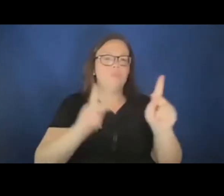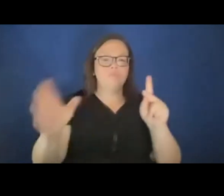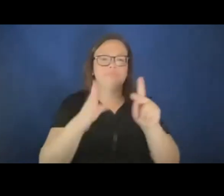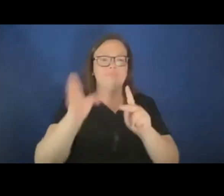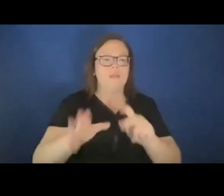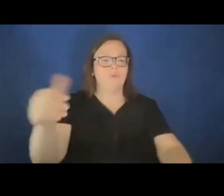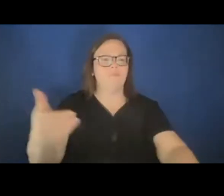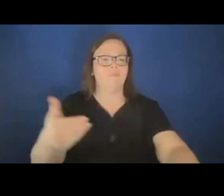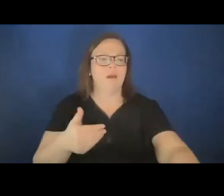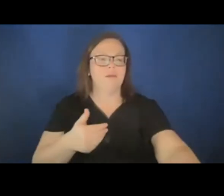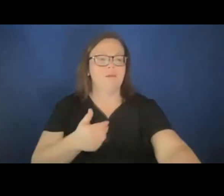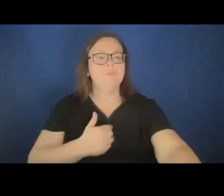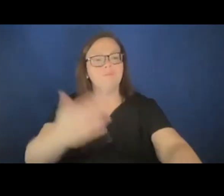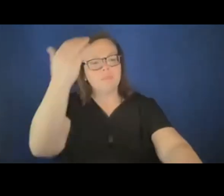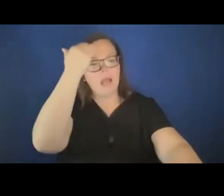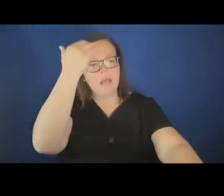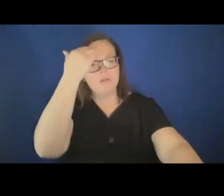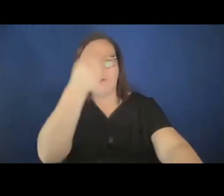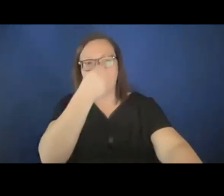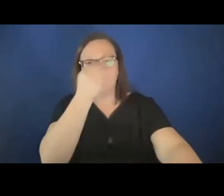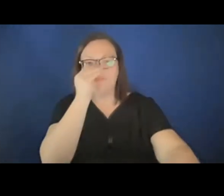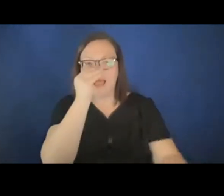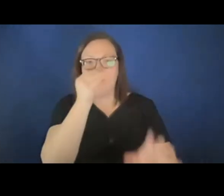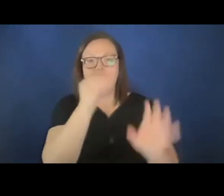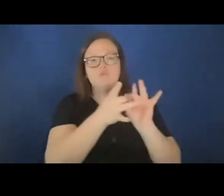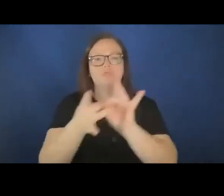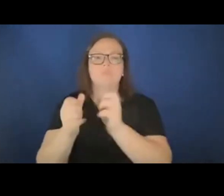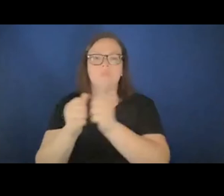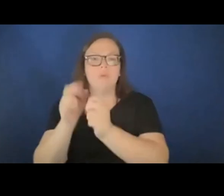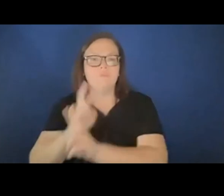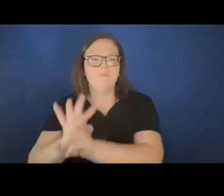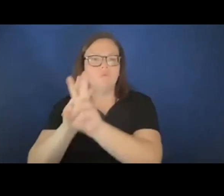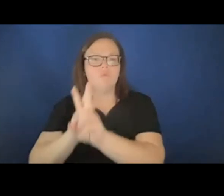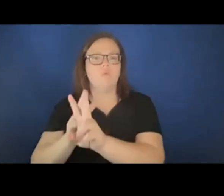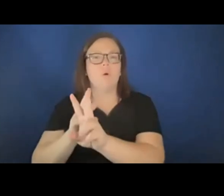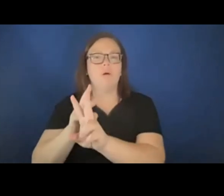I know flowers to be funeral companions they make poisons and venoms